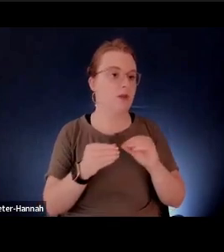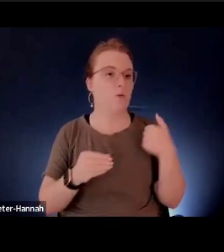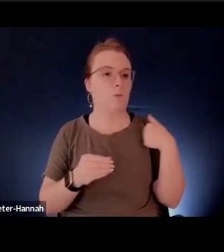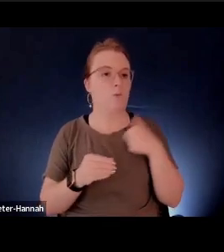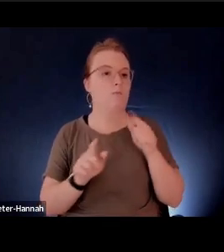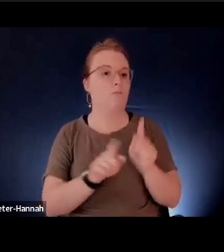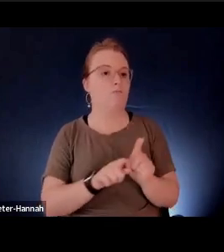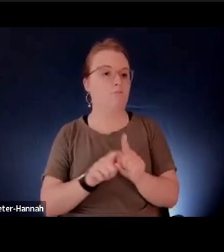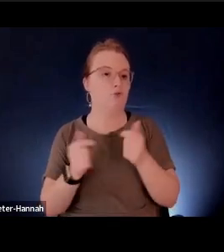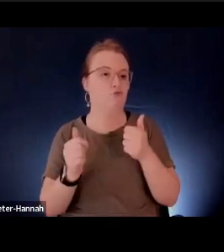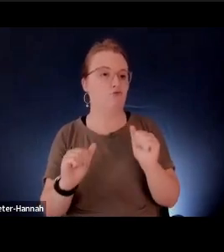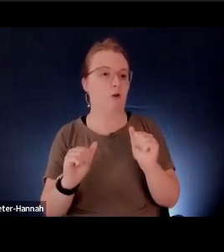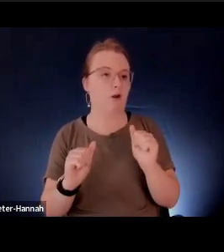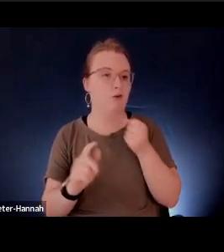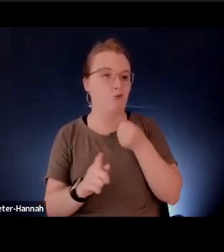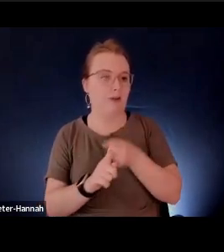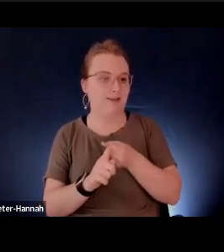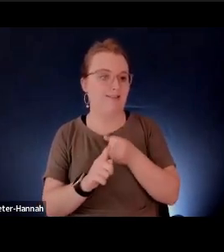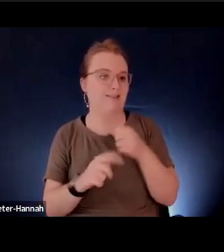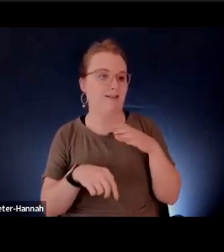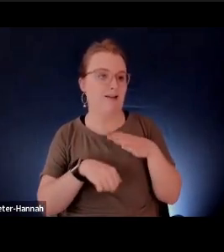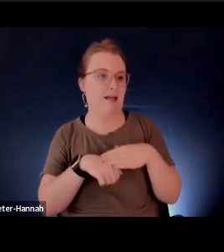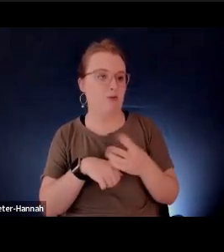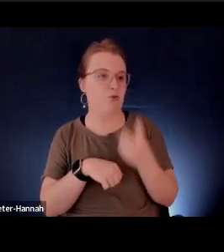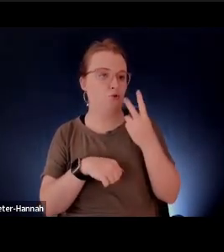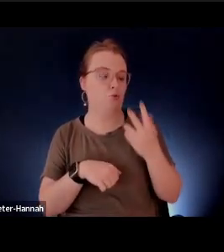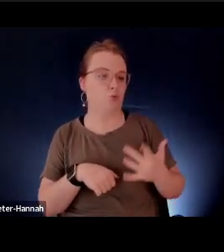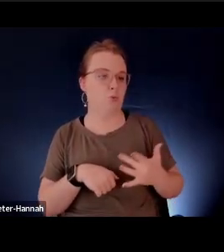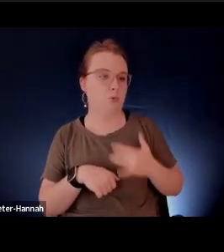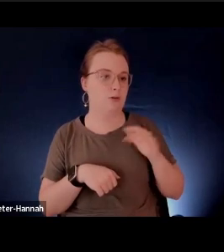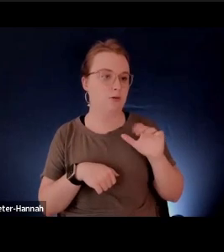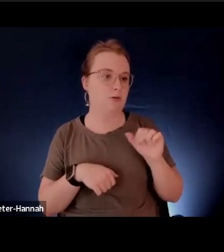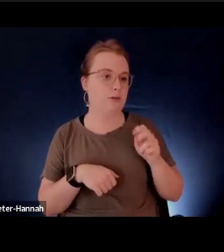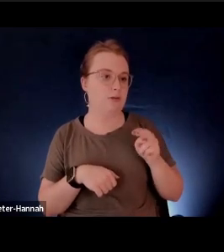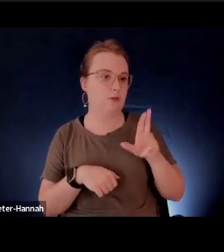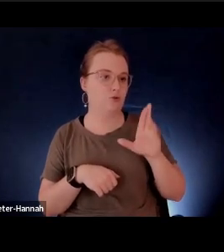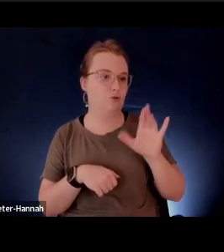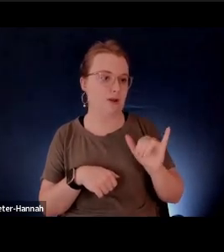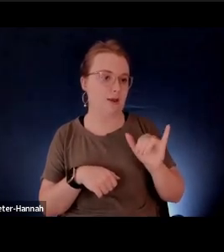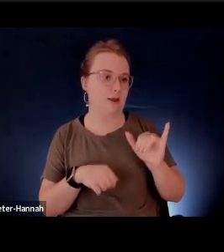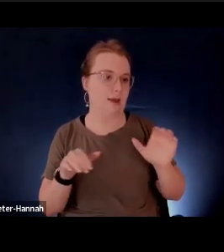to hit at least two sensory activities per lesson using different senses.